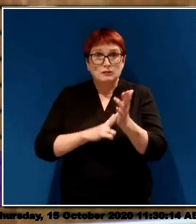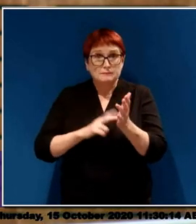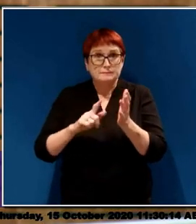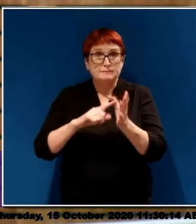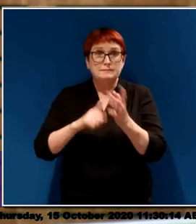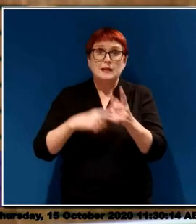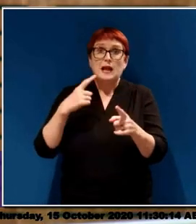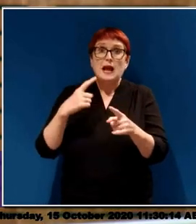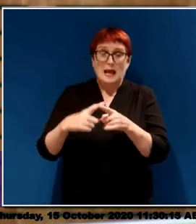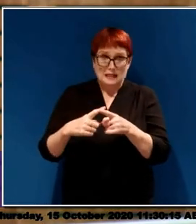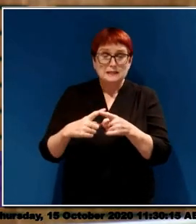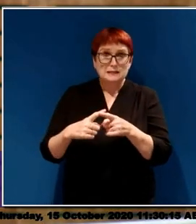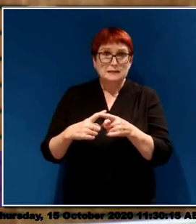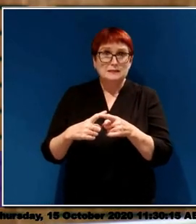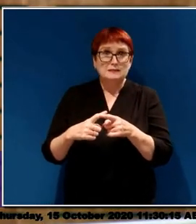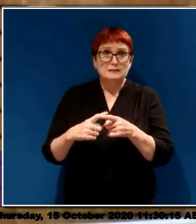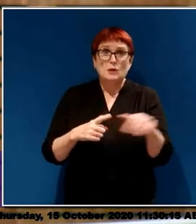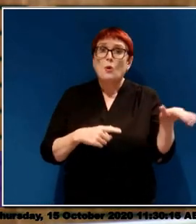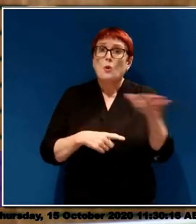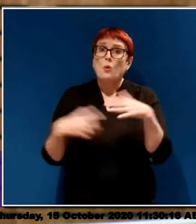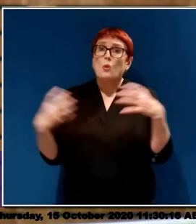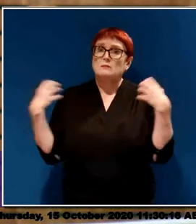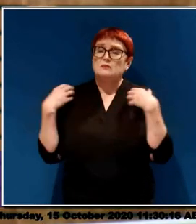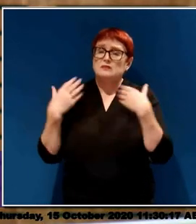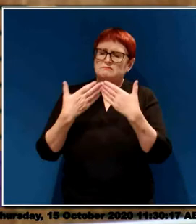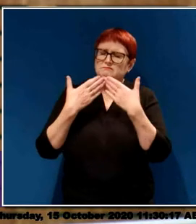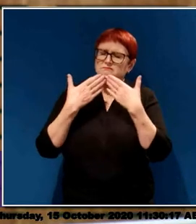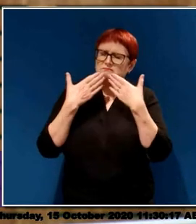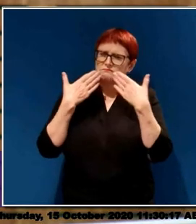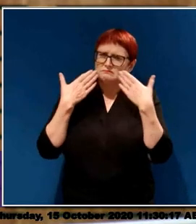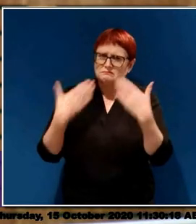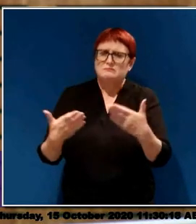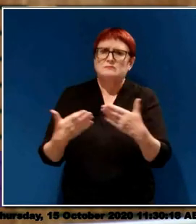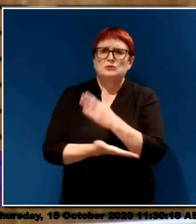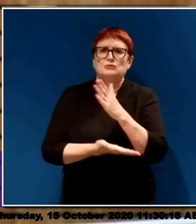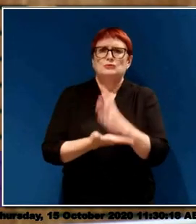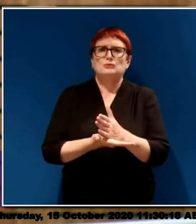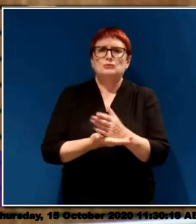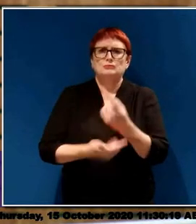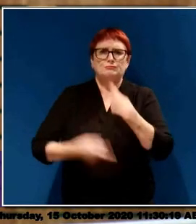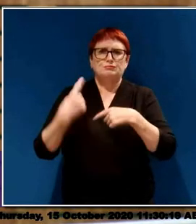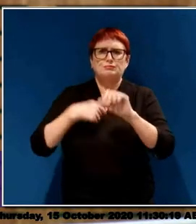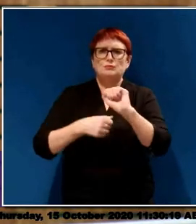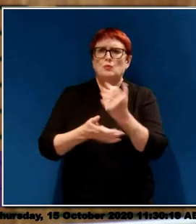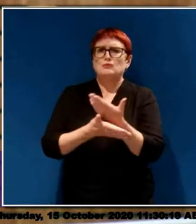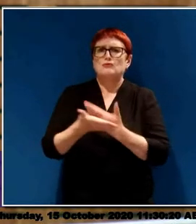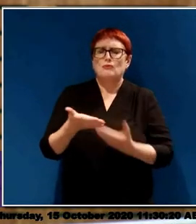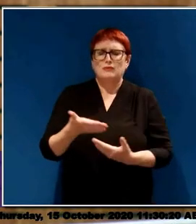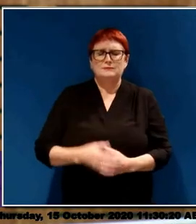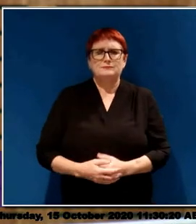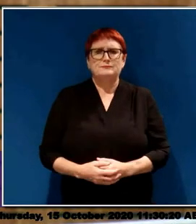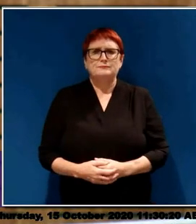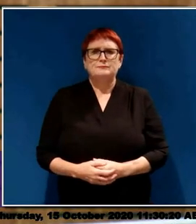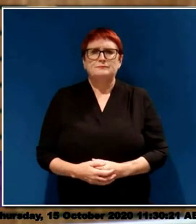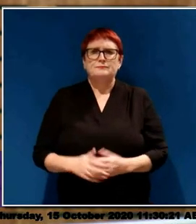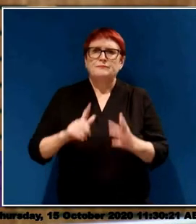you most sincerely for sharing your story and for sharing Jack's story with us today.